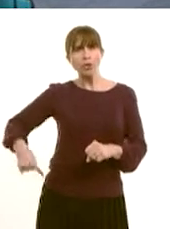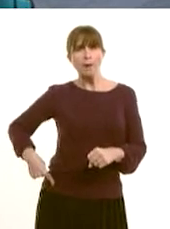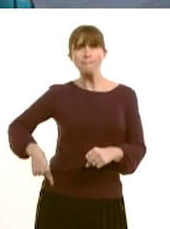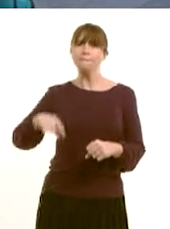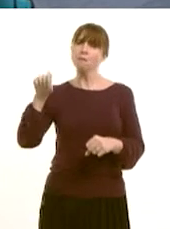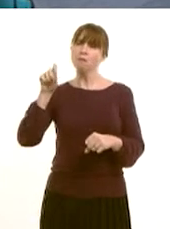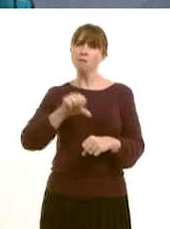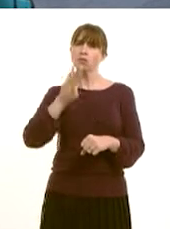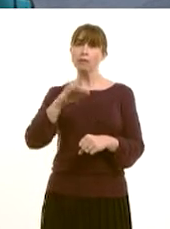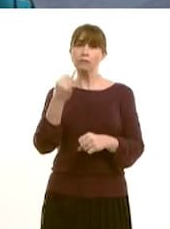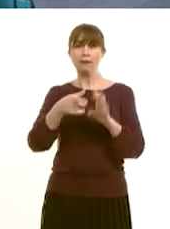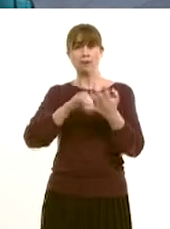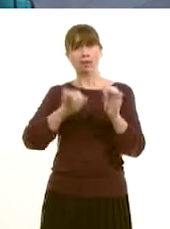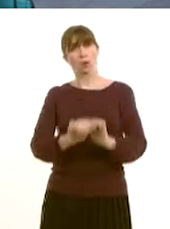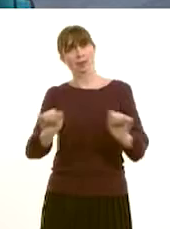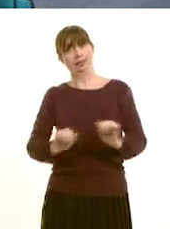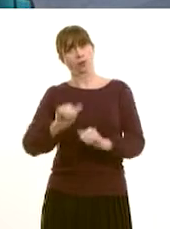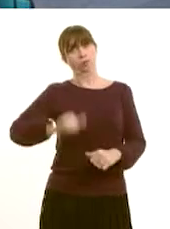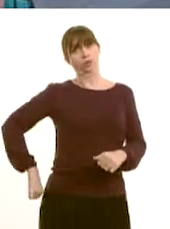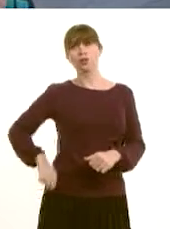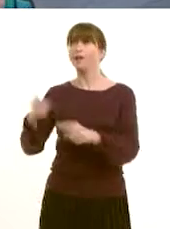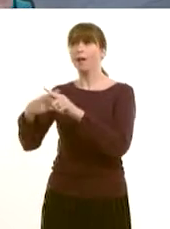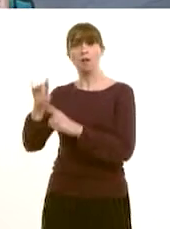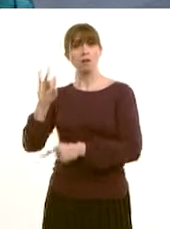in Wales, as opposed to 75 days in England.